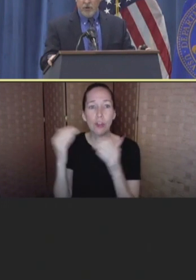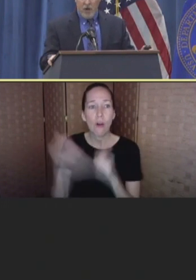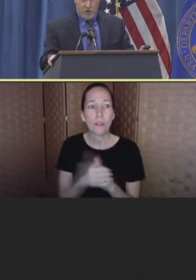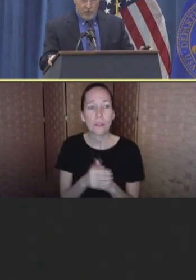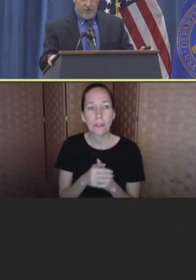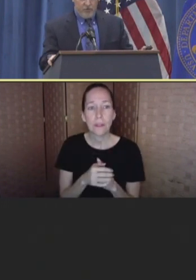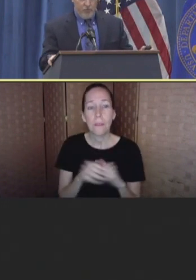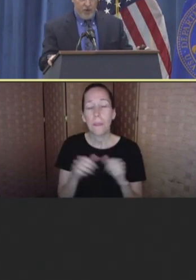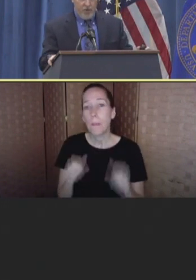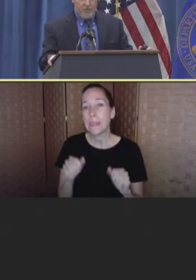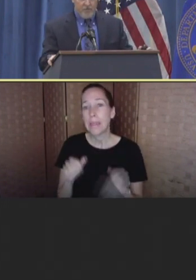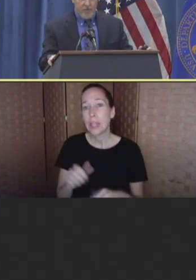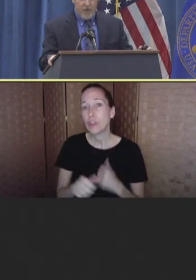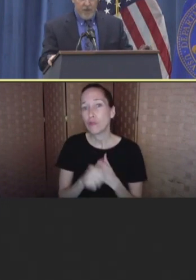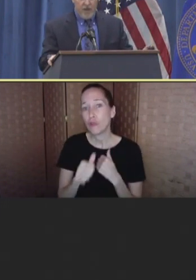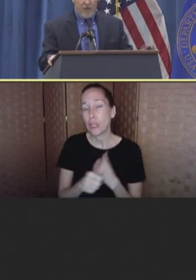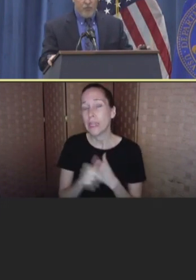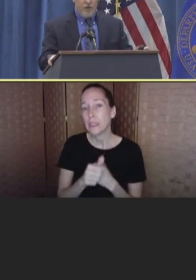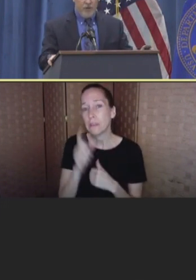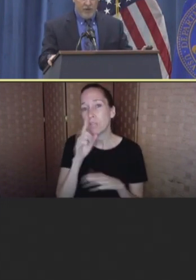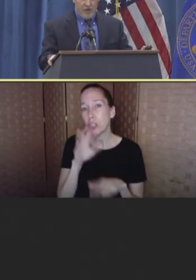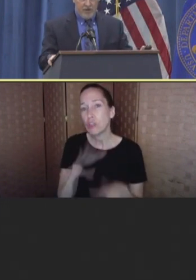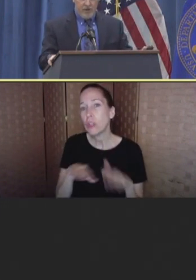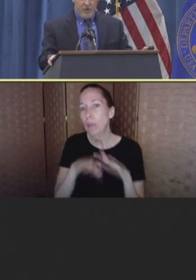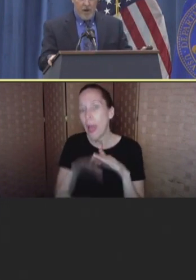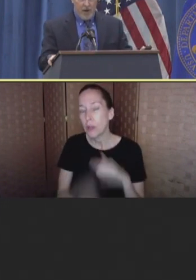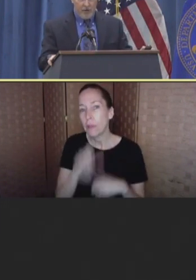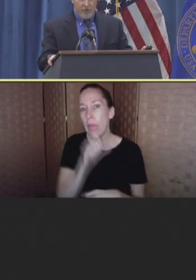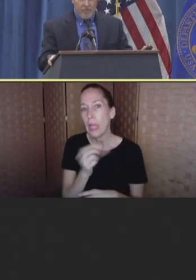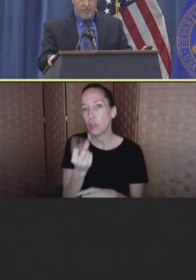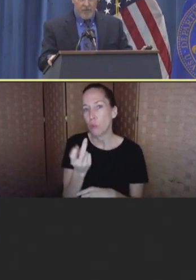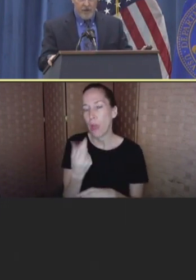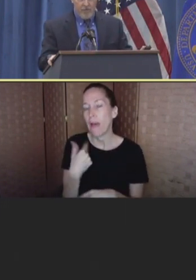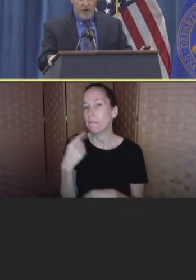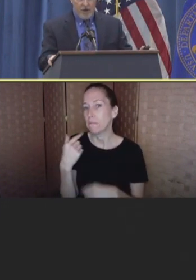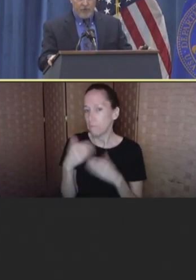under age 12, in that we needed to continue to monitor.